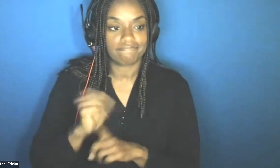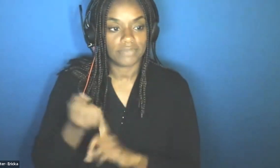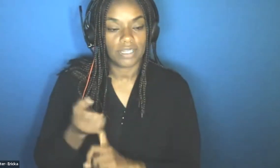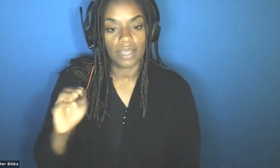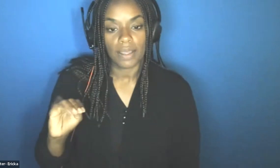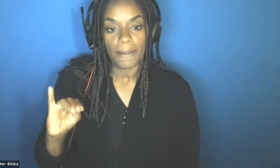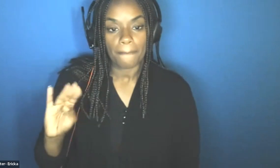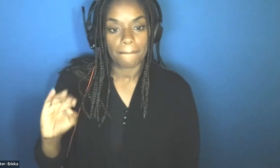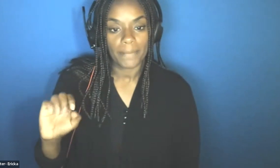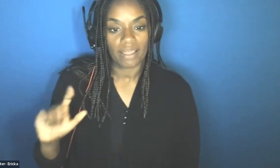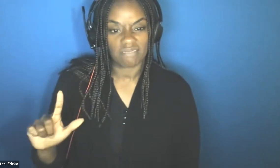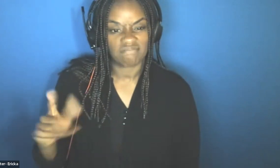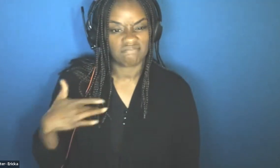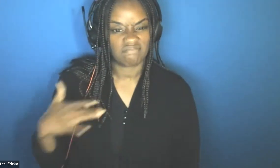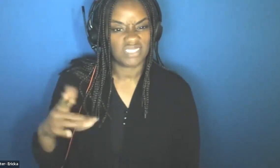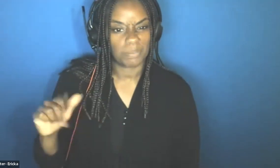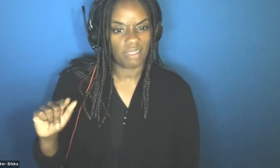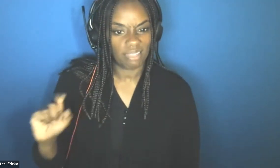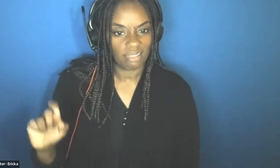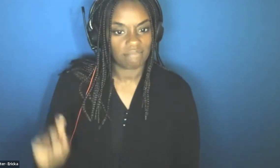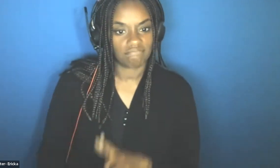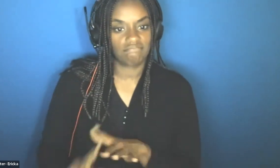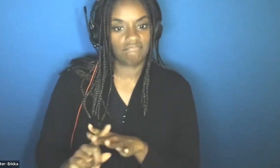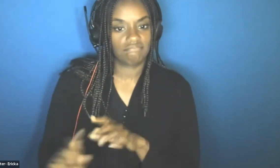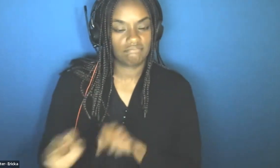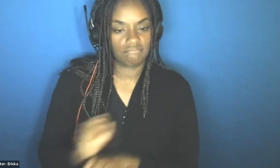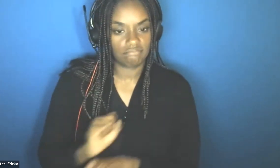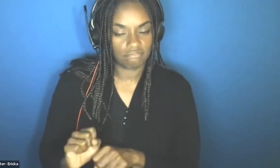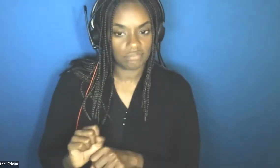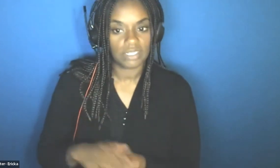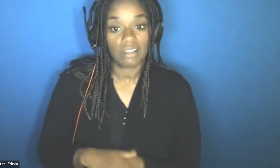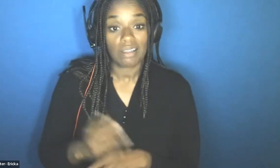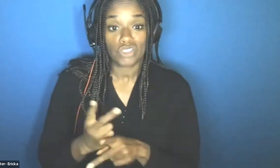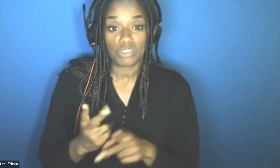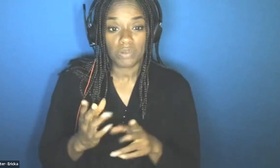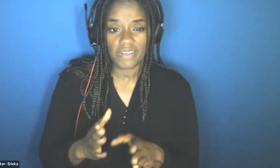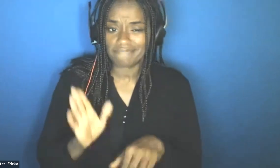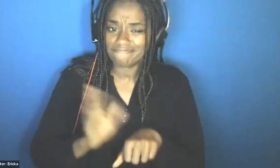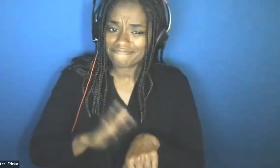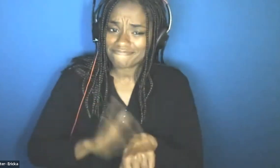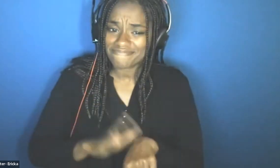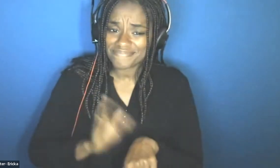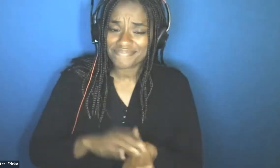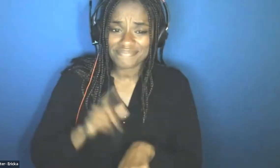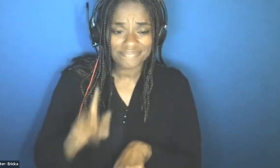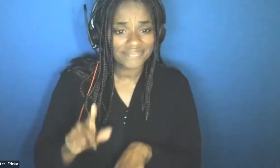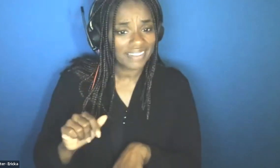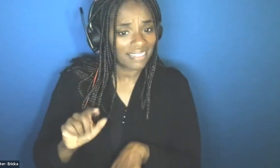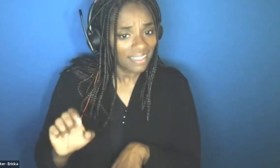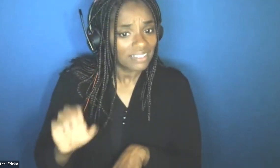So an employer, by not hiring her, violates the ADA by refusing to hire her. Here's another scenario. So here's Michael. He is often late to work.